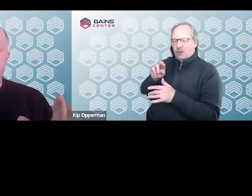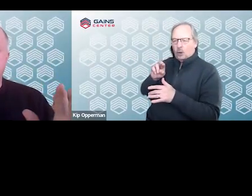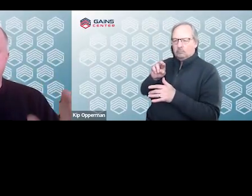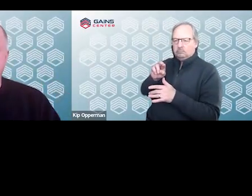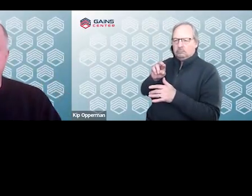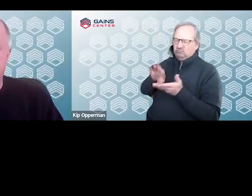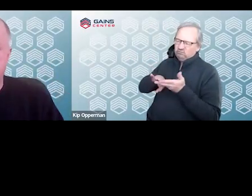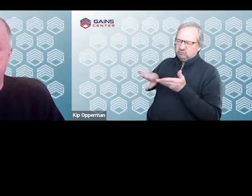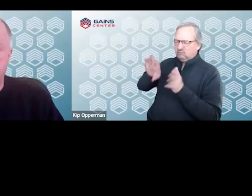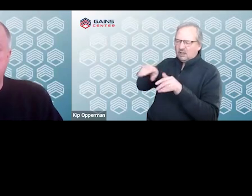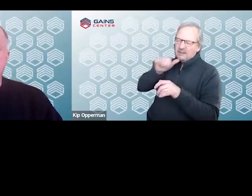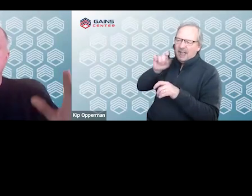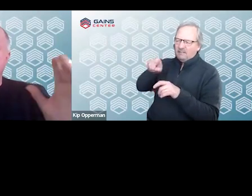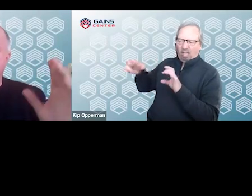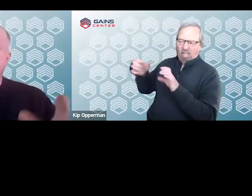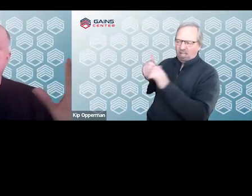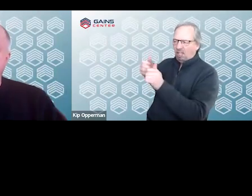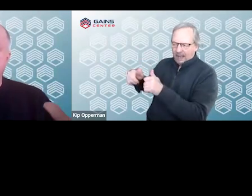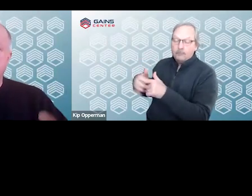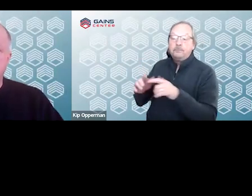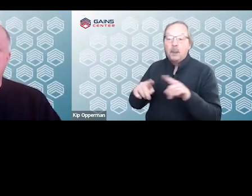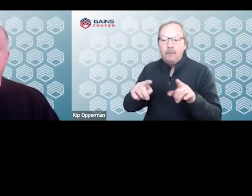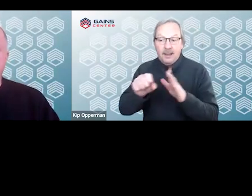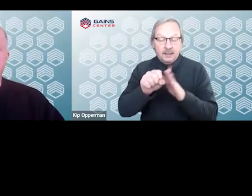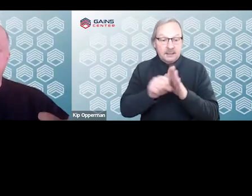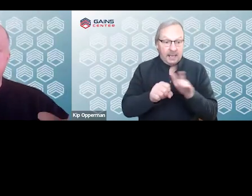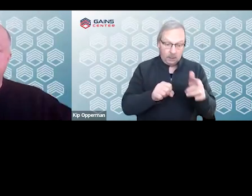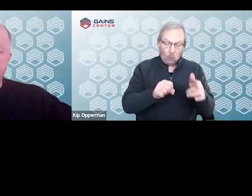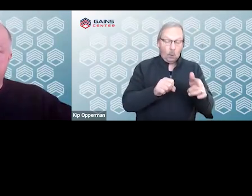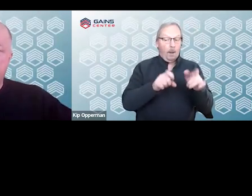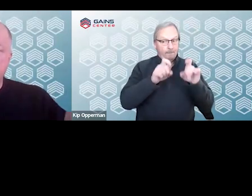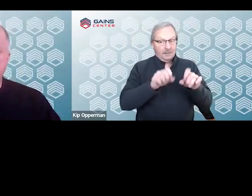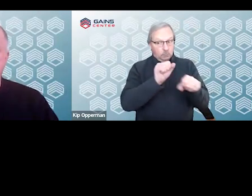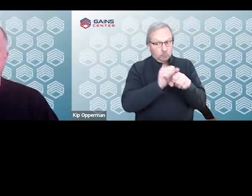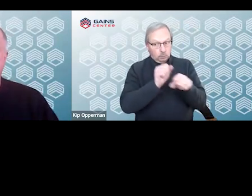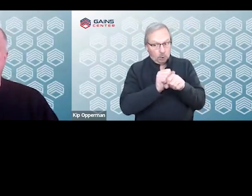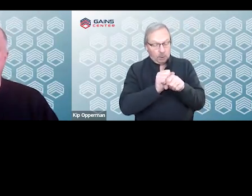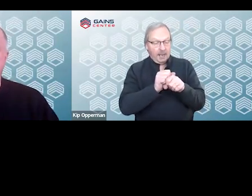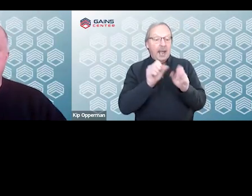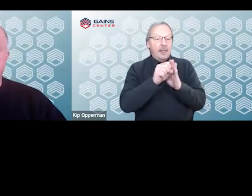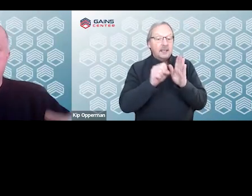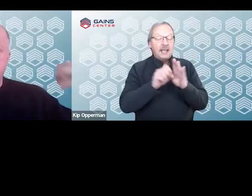of getting contingency management. But it does take some work and does take the state agency to get involved